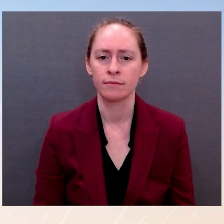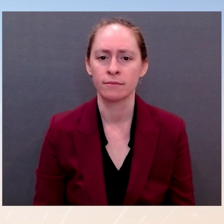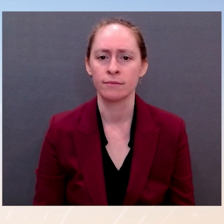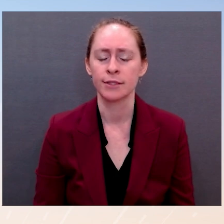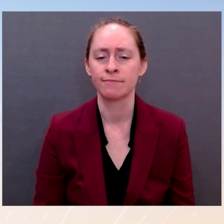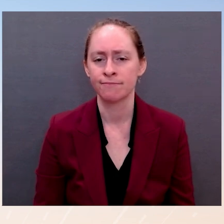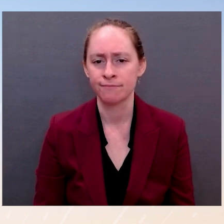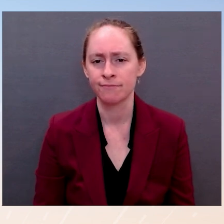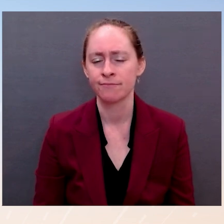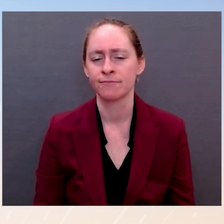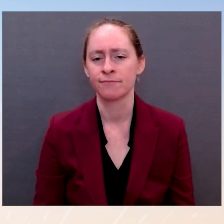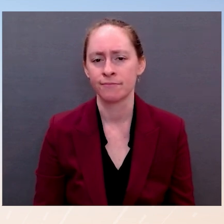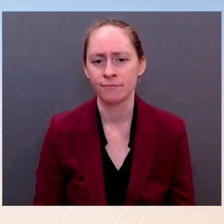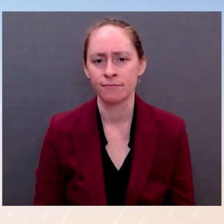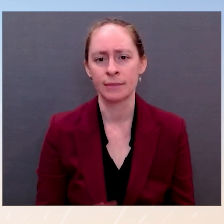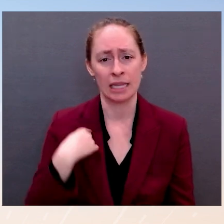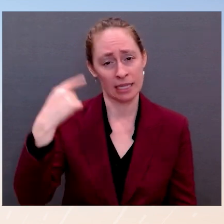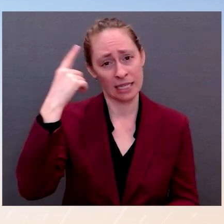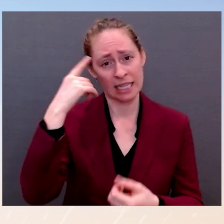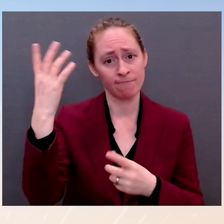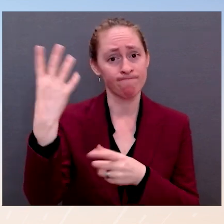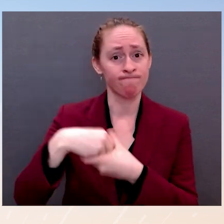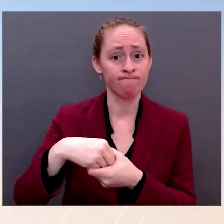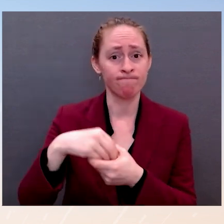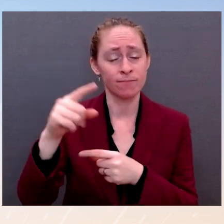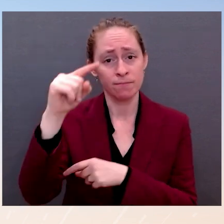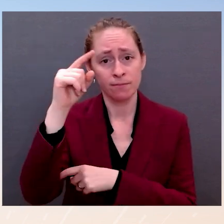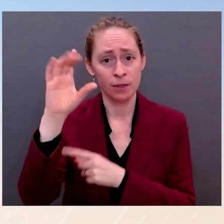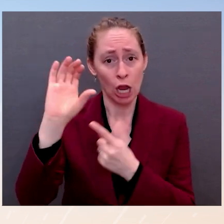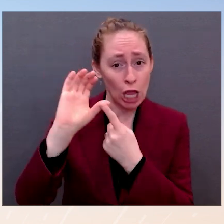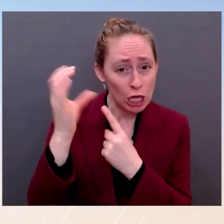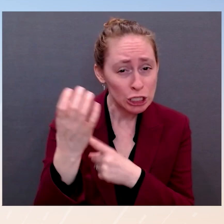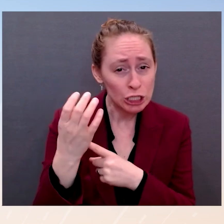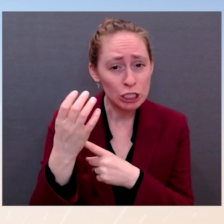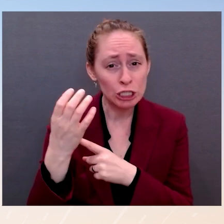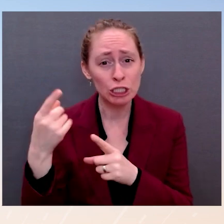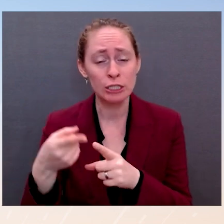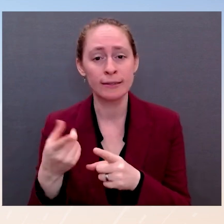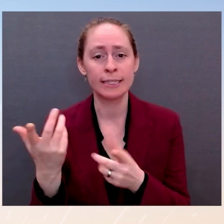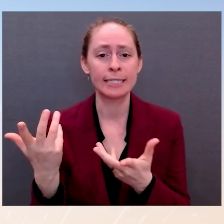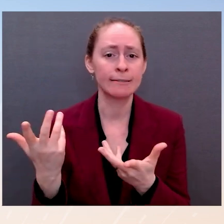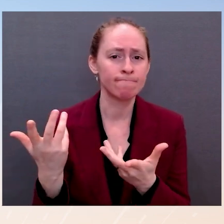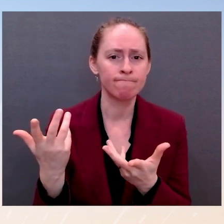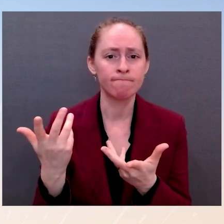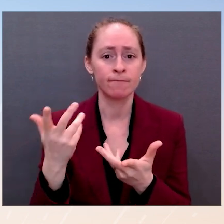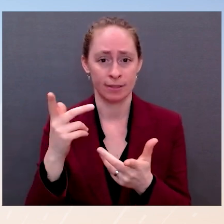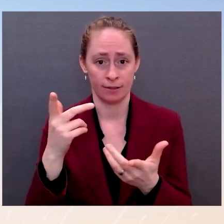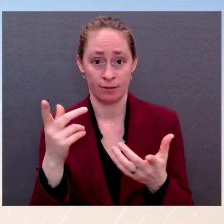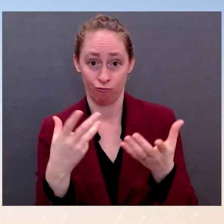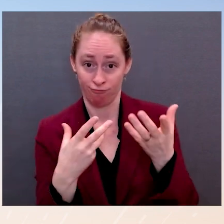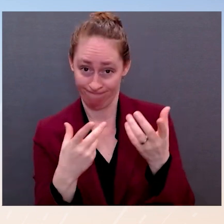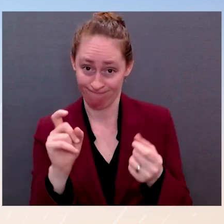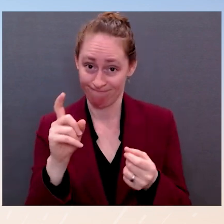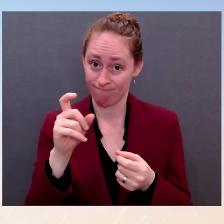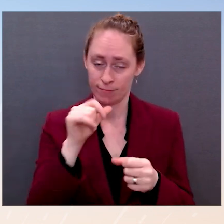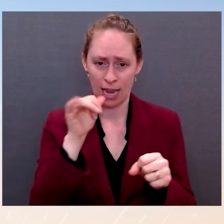you know, we as black men, there's a lack of trust with the idea of going, you know, going to a doctor,